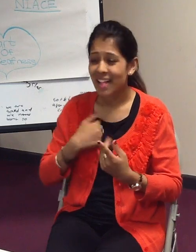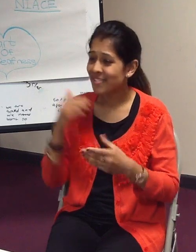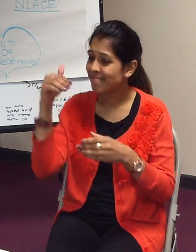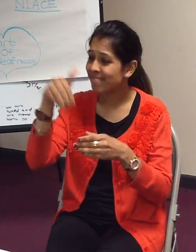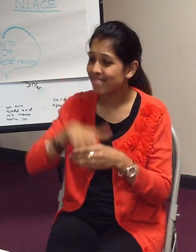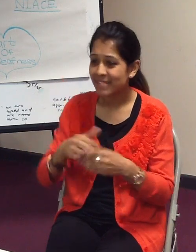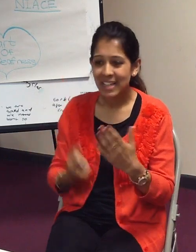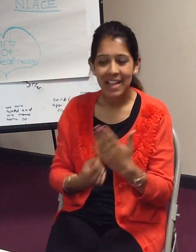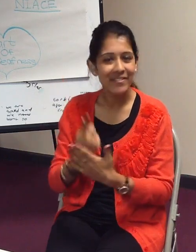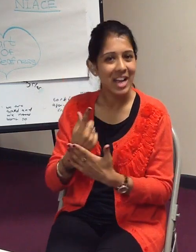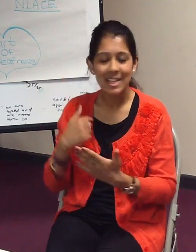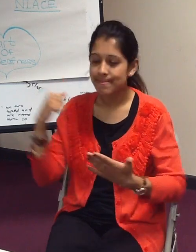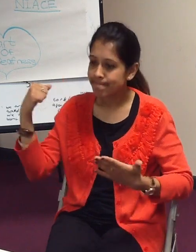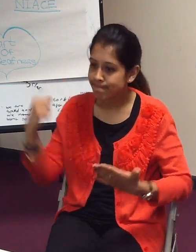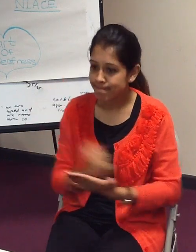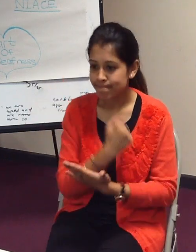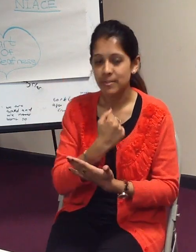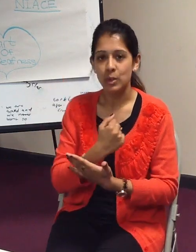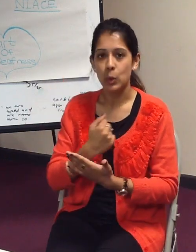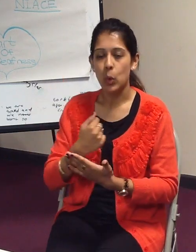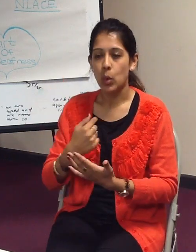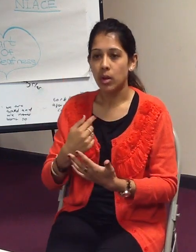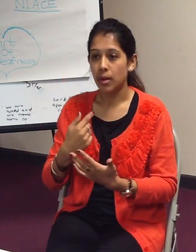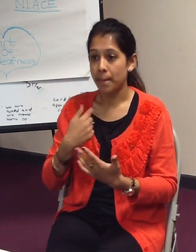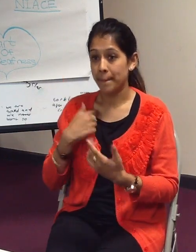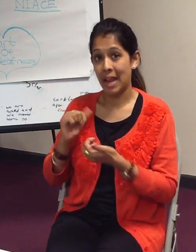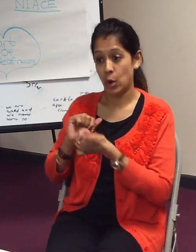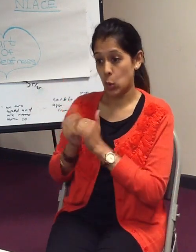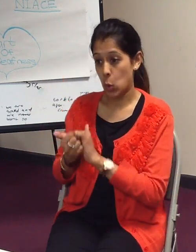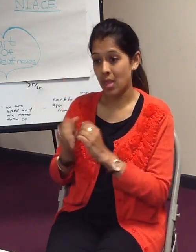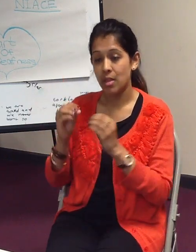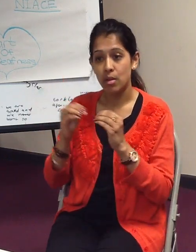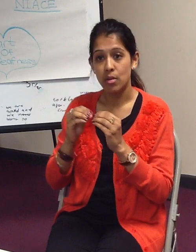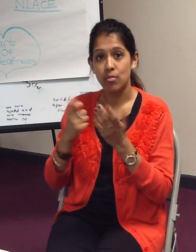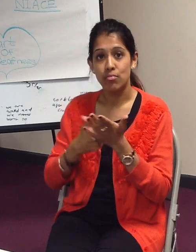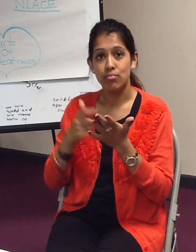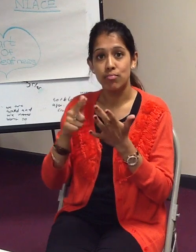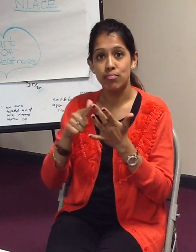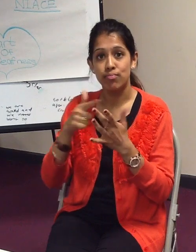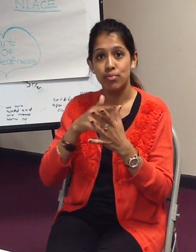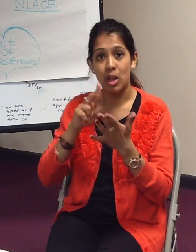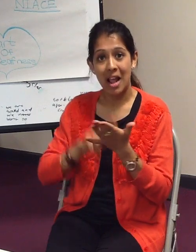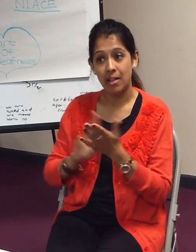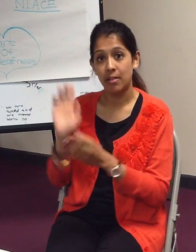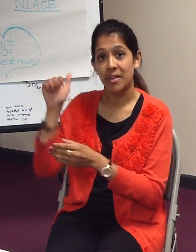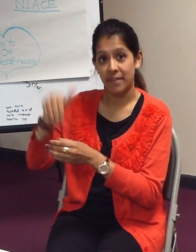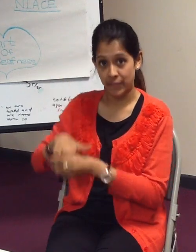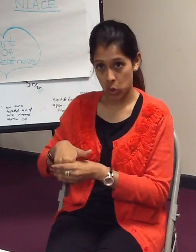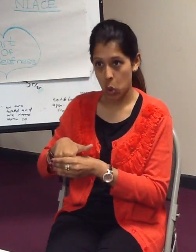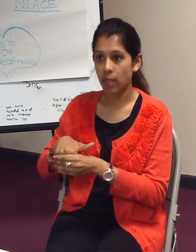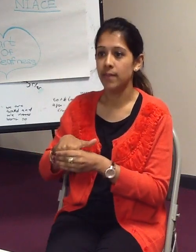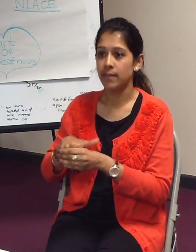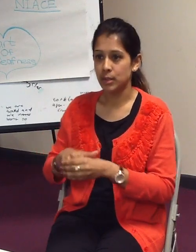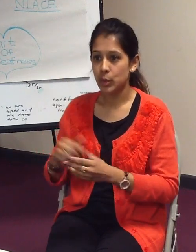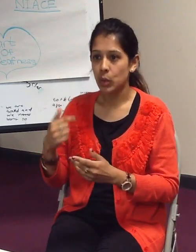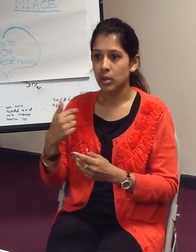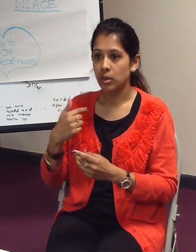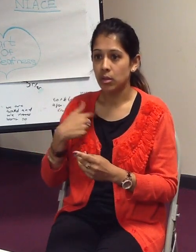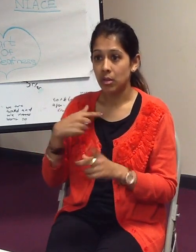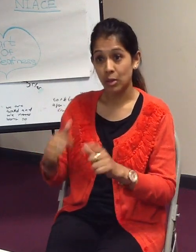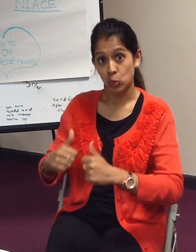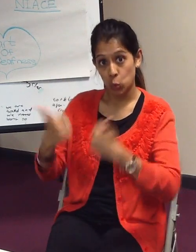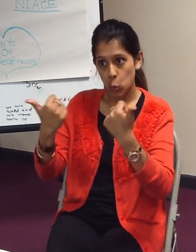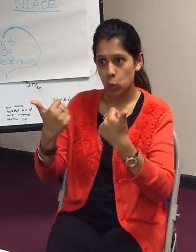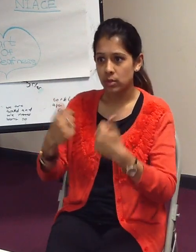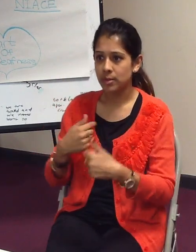Unfortunately, I could not go to the live debates, but my colleague Brian was involved.